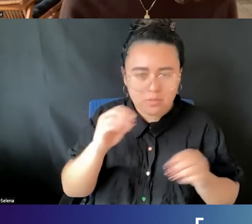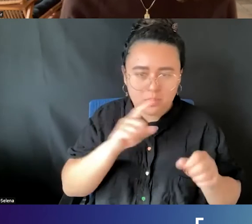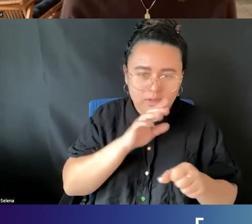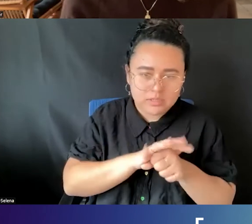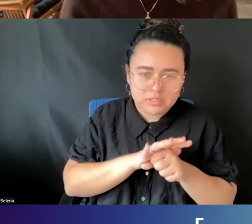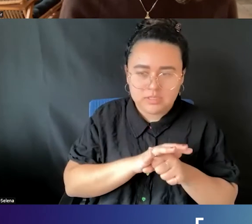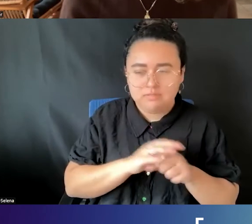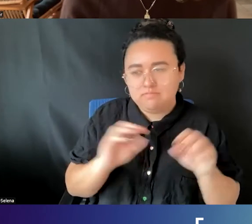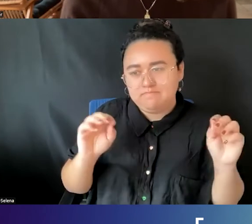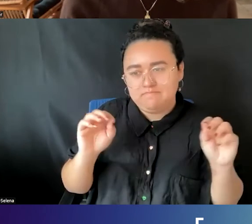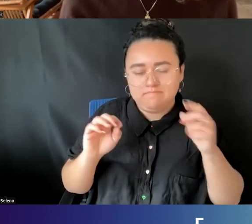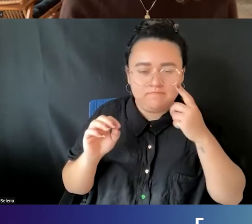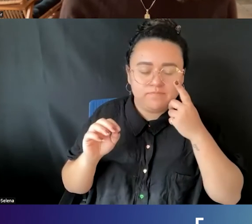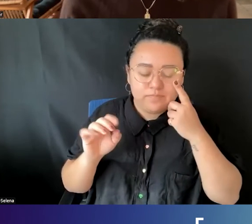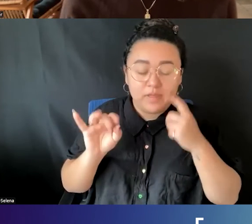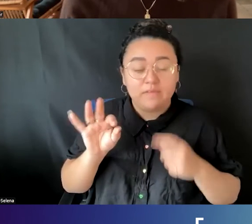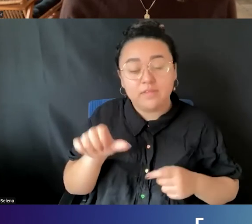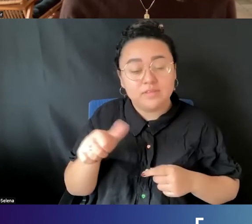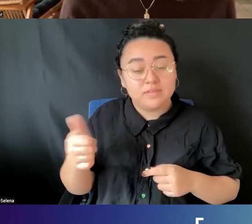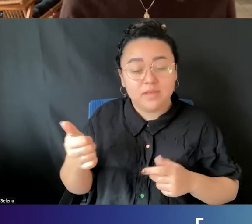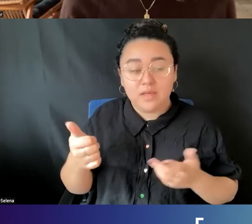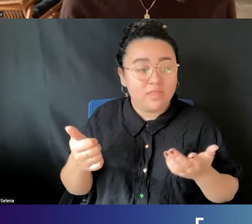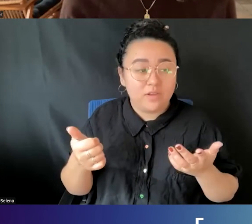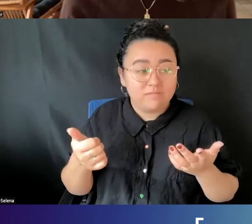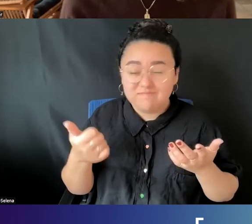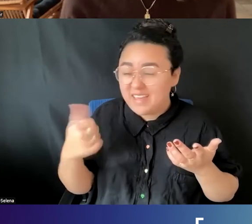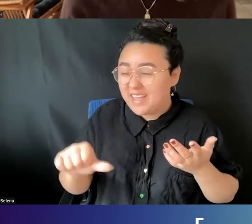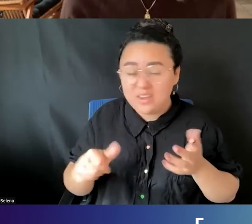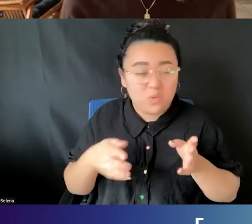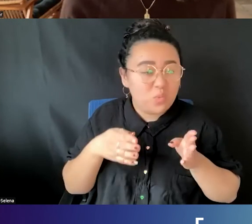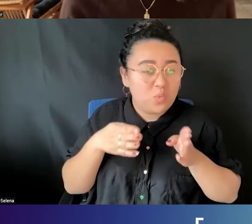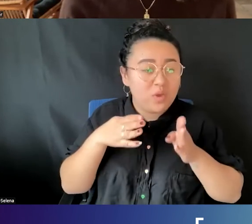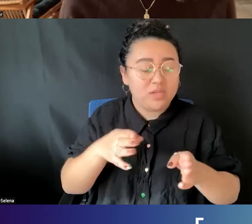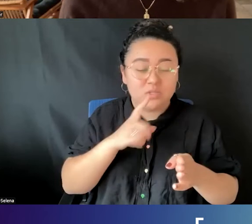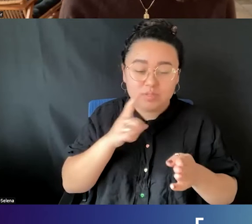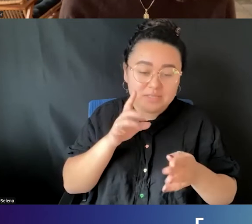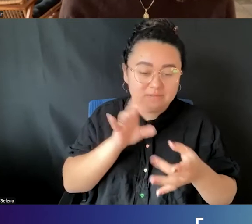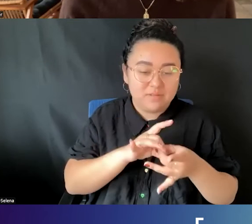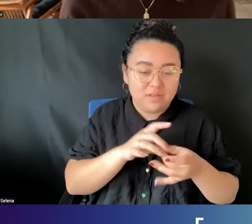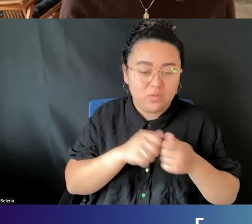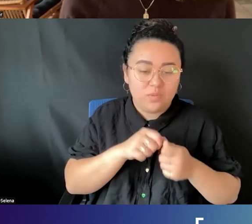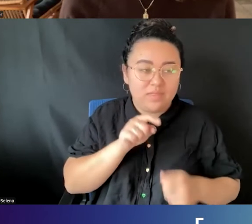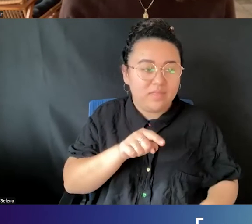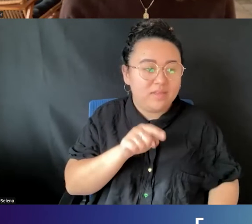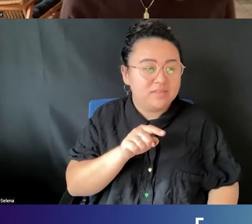And so if there's any way to, you know, really tap deeply into the, you know, the soft money